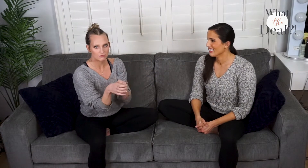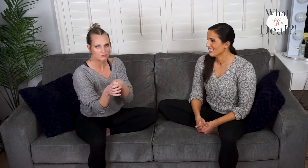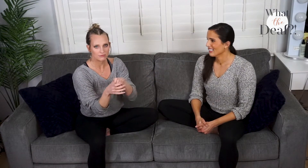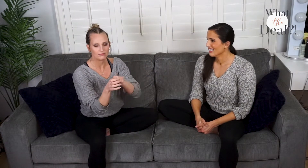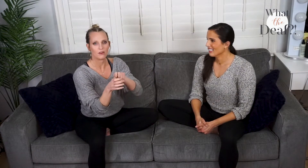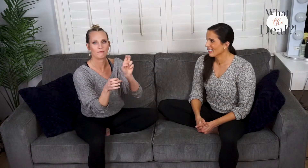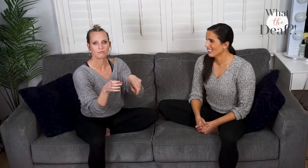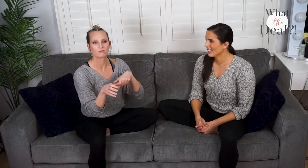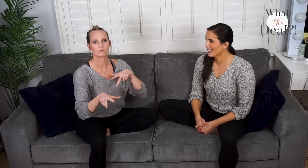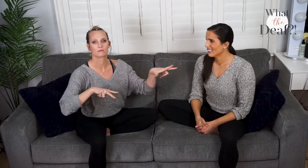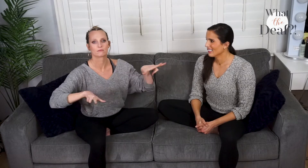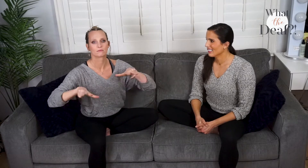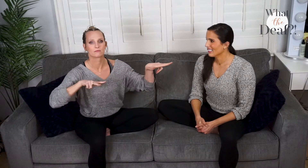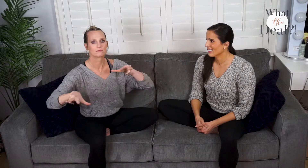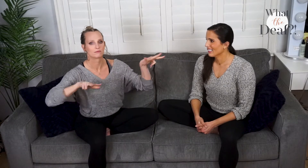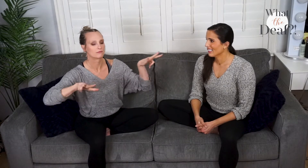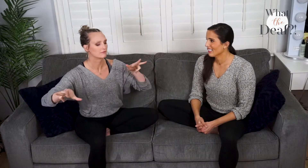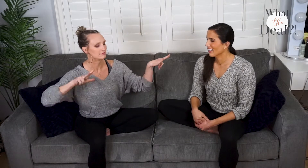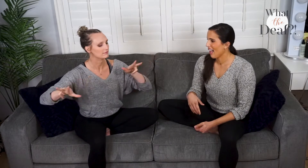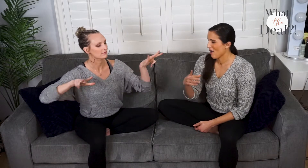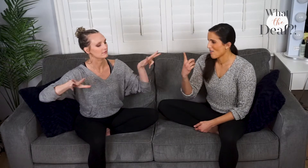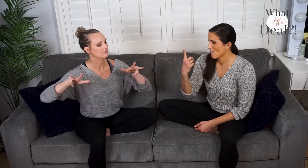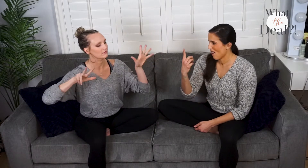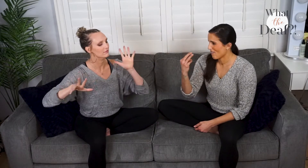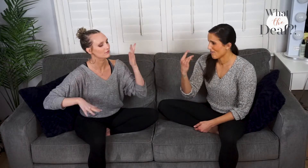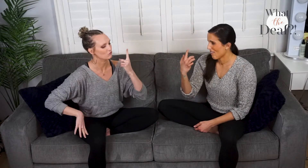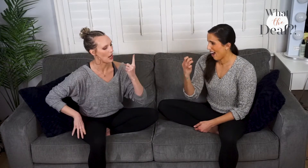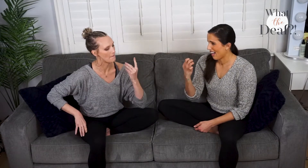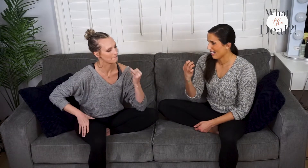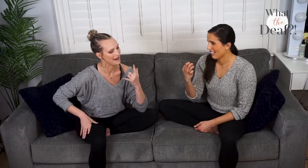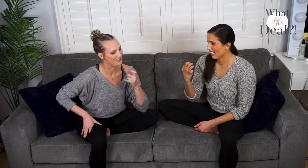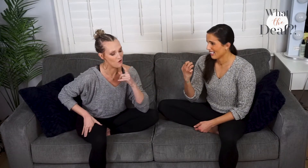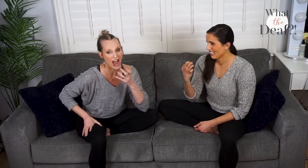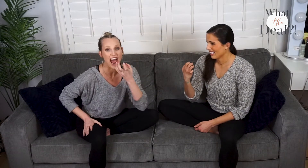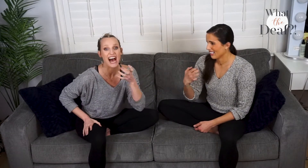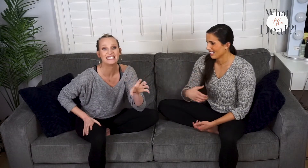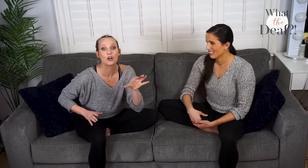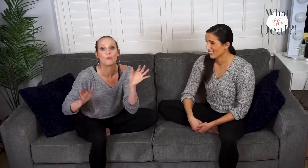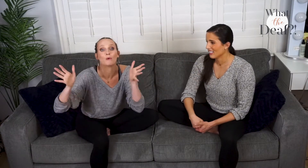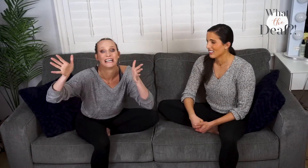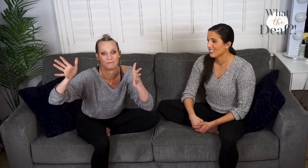So we went ahead and hopped in and got out into the road and we walked like one mile.